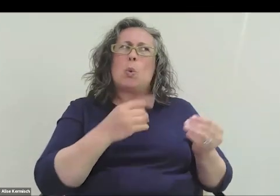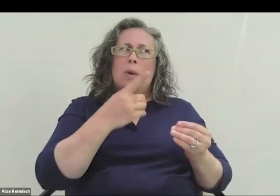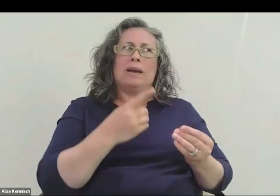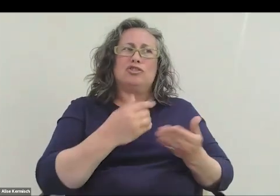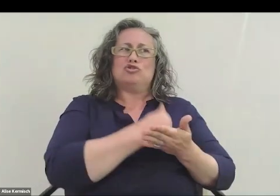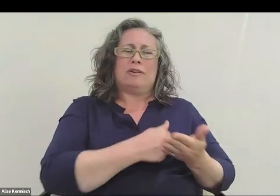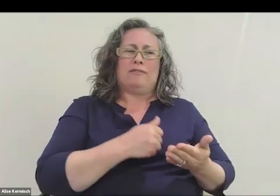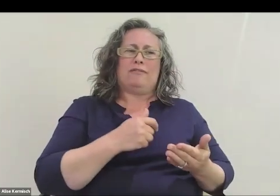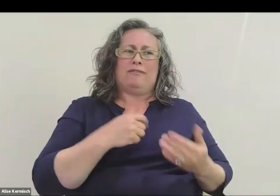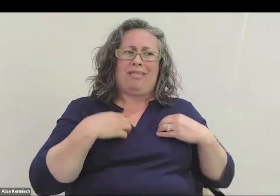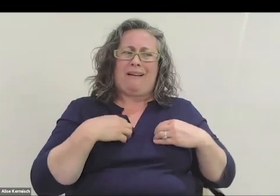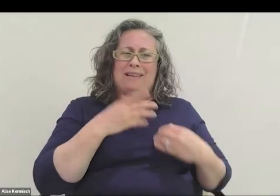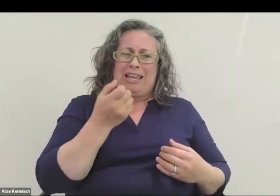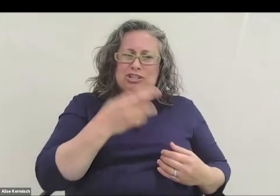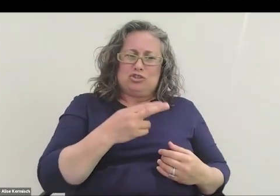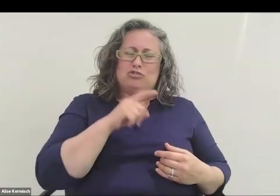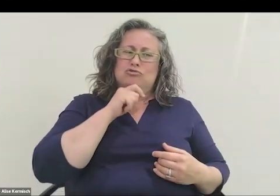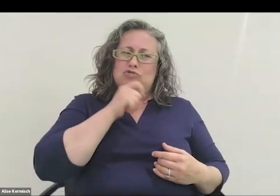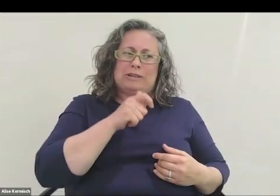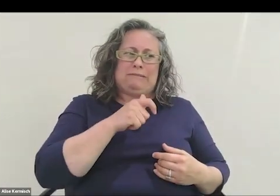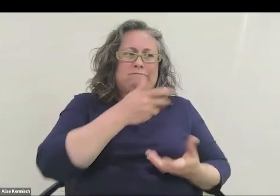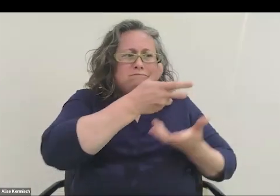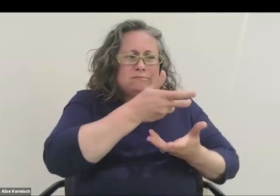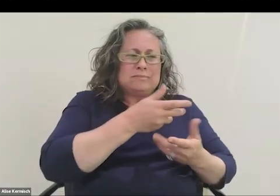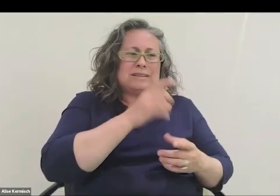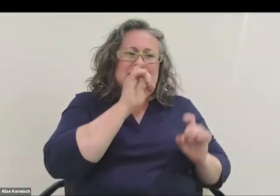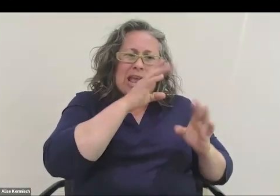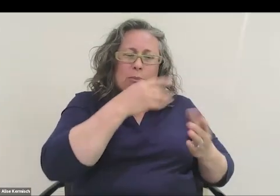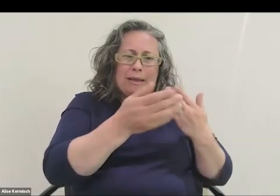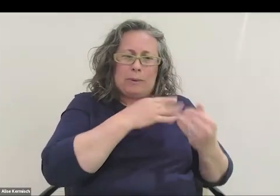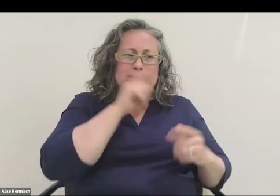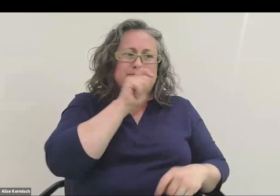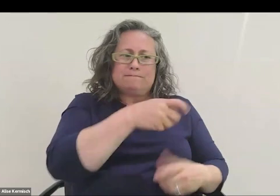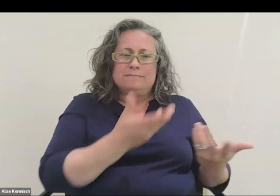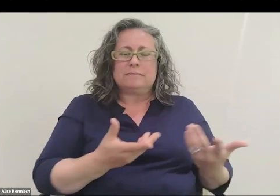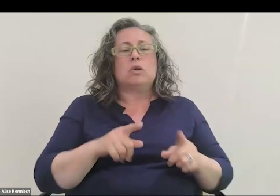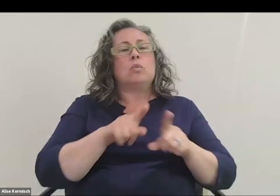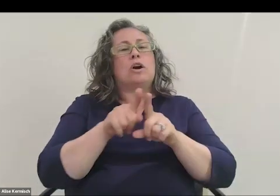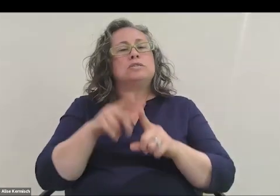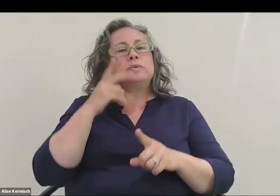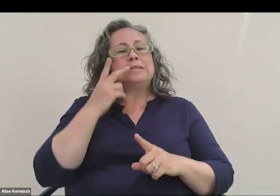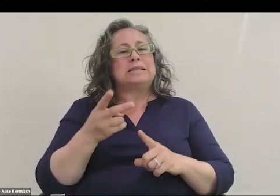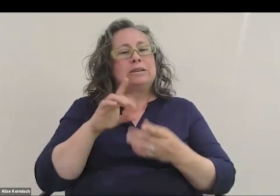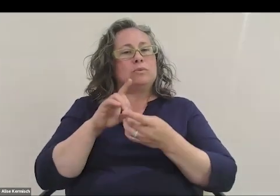and you shouldn't treat people terribly. We also see this trope around shameful sinners,